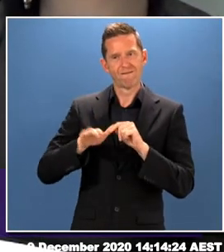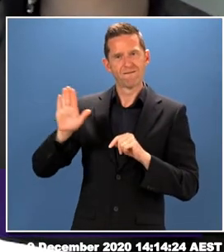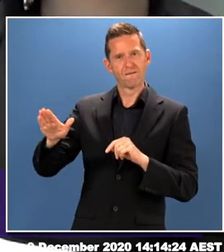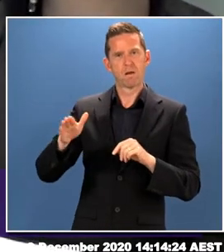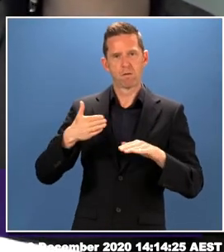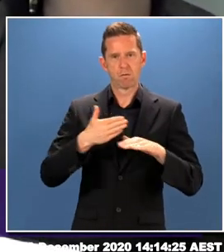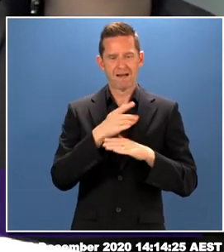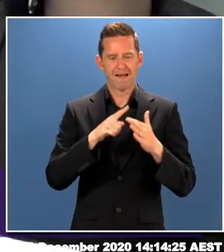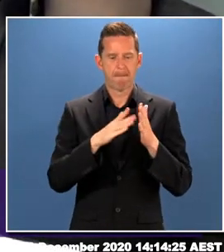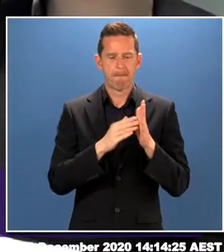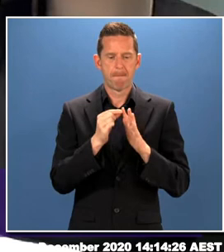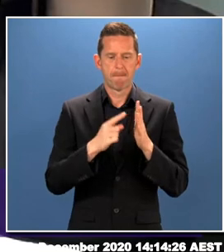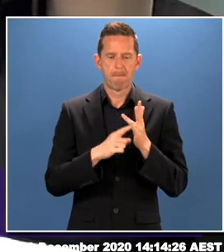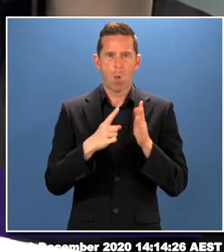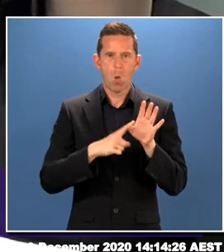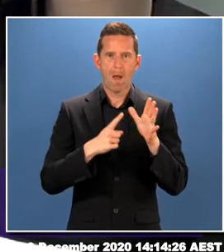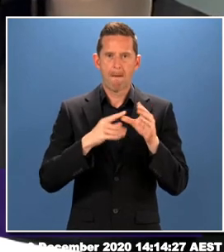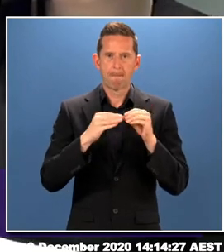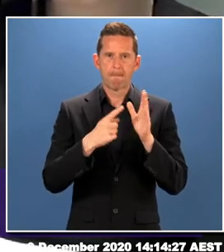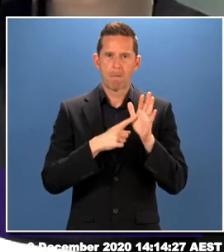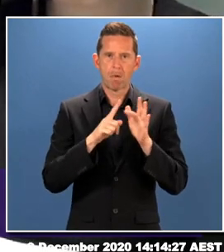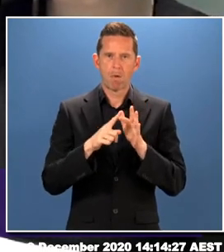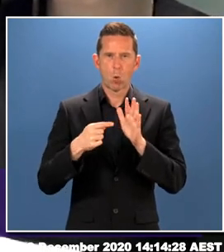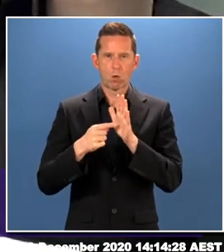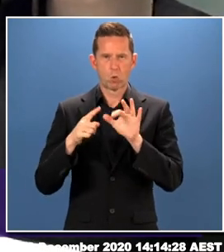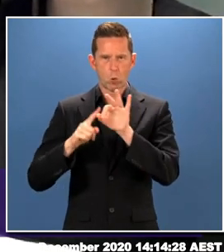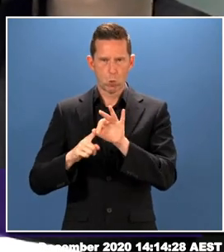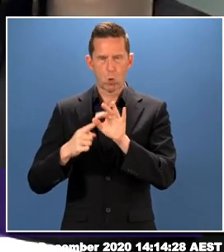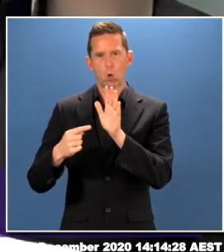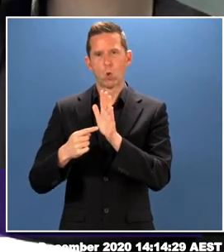But part of that process was that you actually had a co-design process